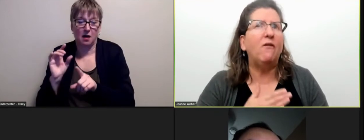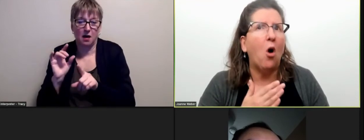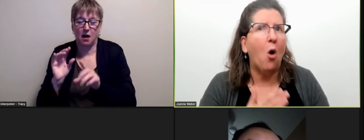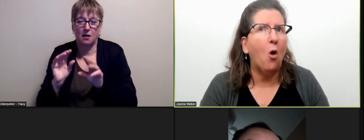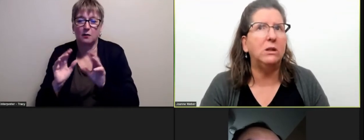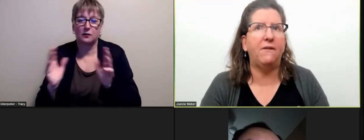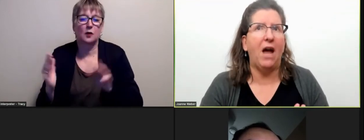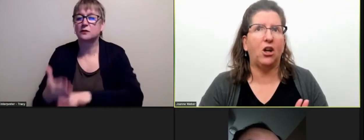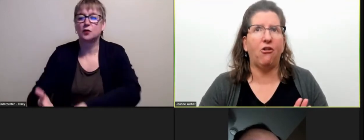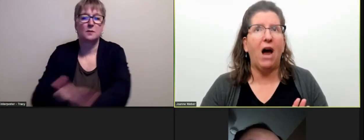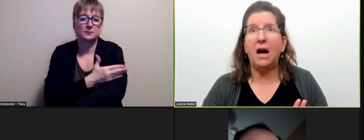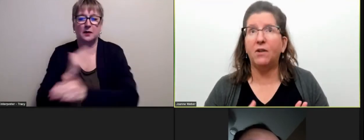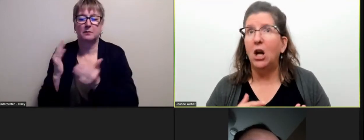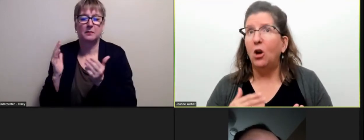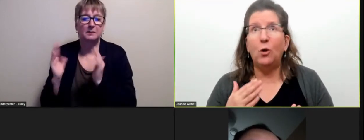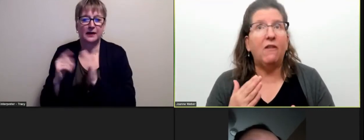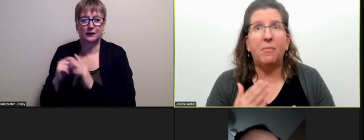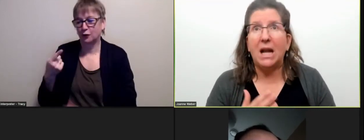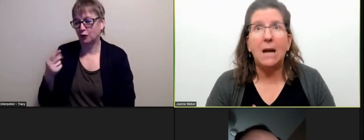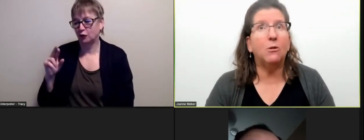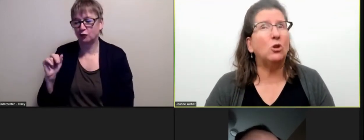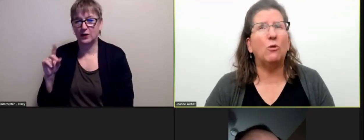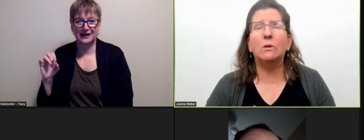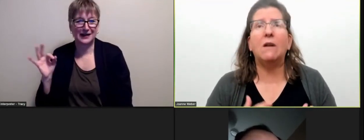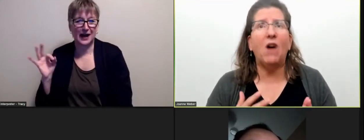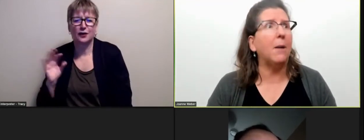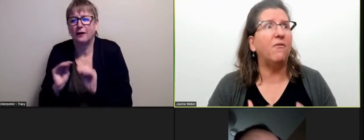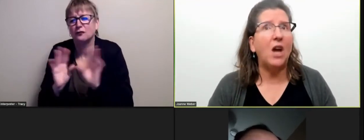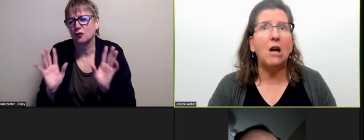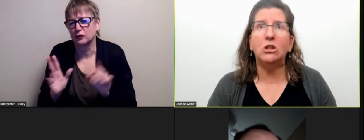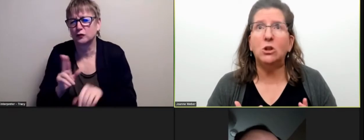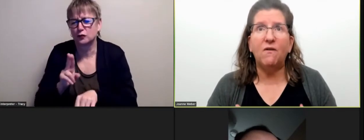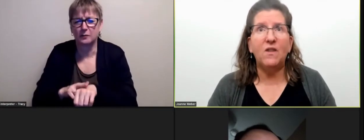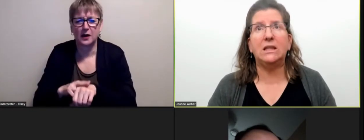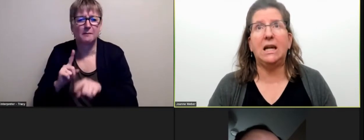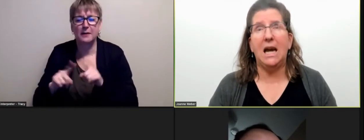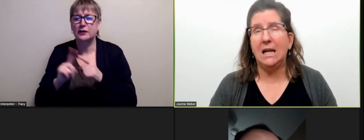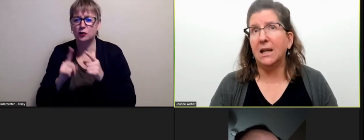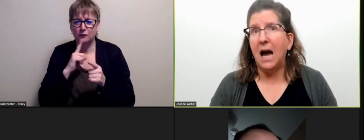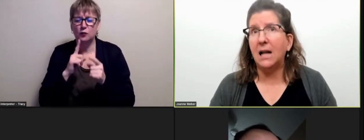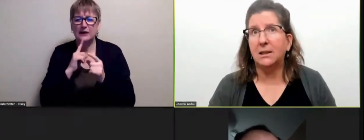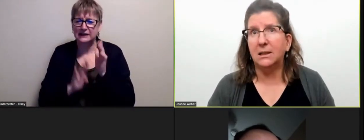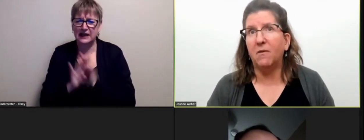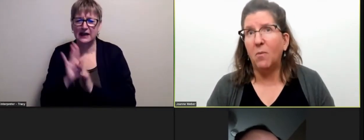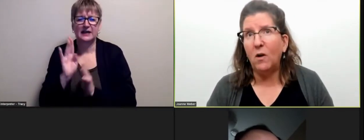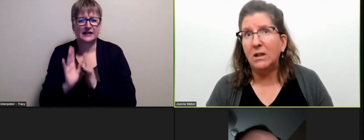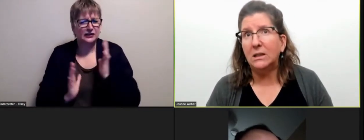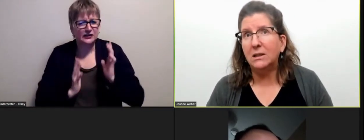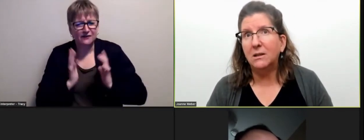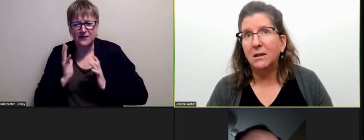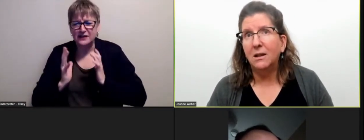but you've honed that craft, you have been able to develop very sophisticated analysis of movies.